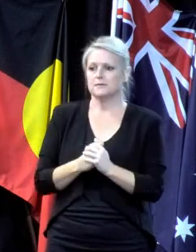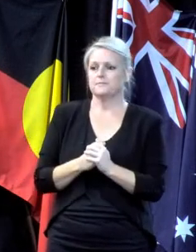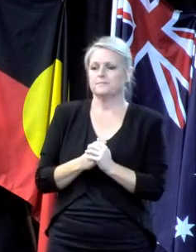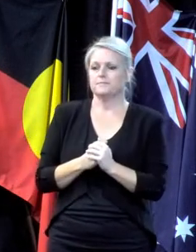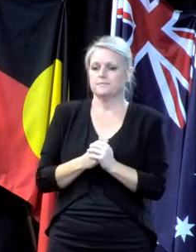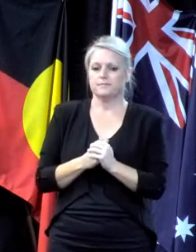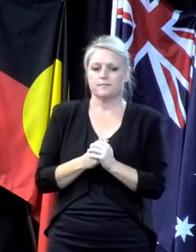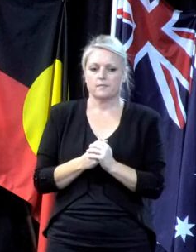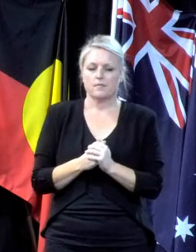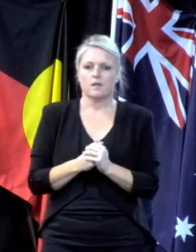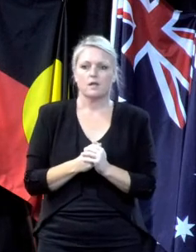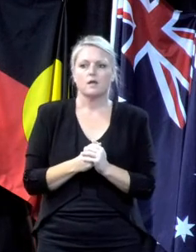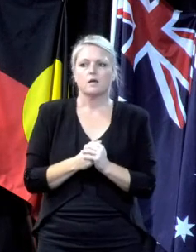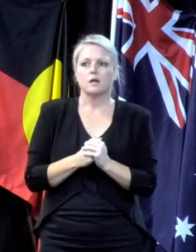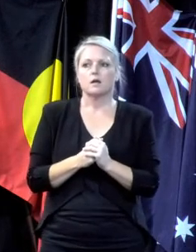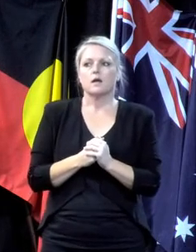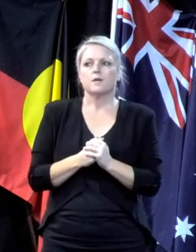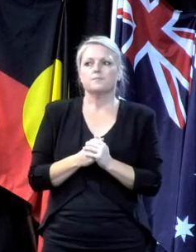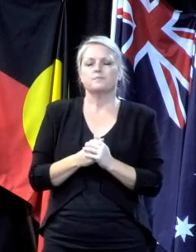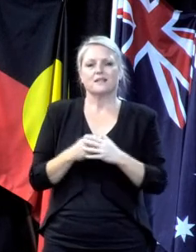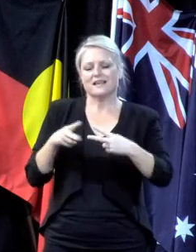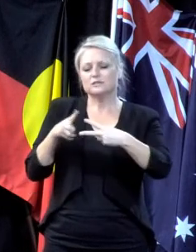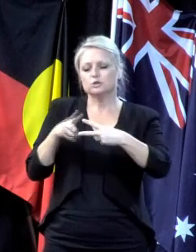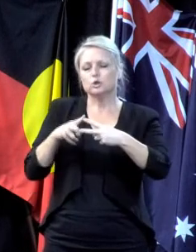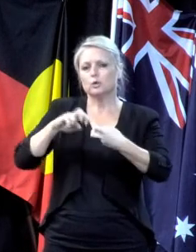There’s probably two issues here with human resources, at the moment, for –